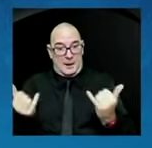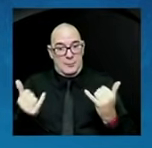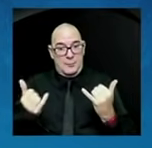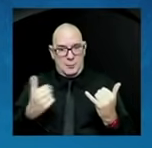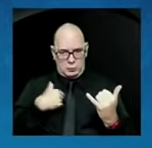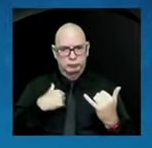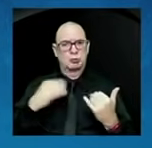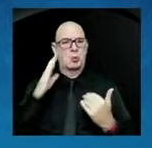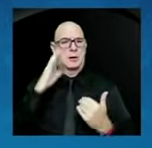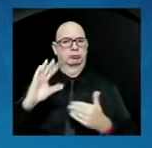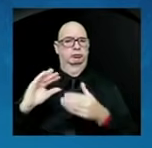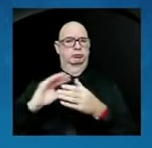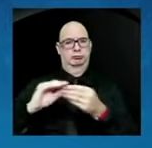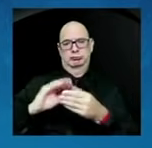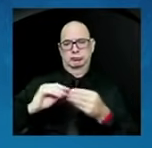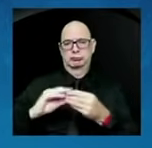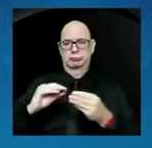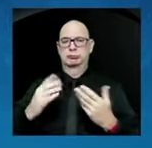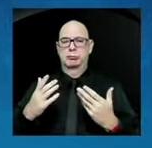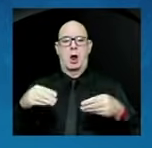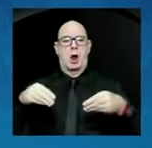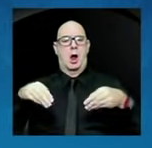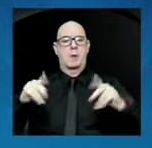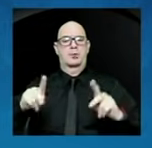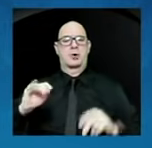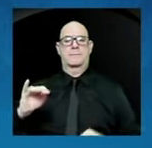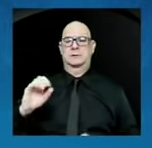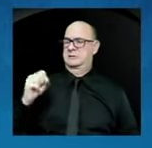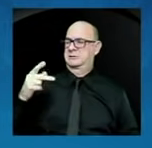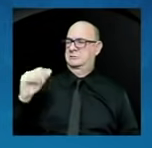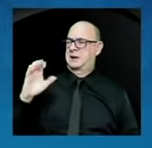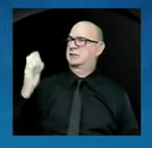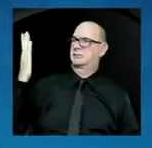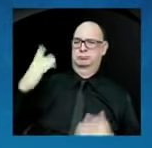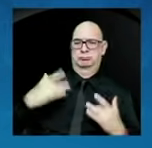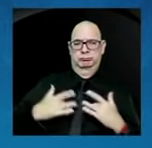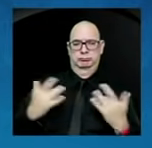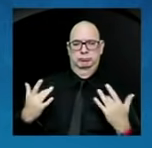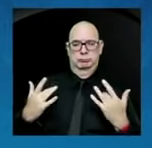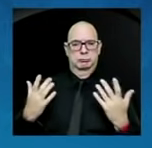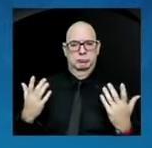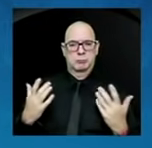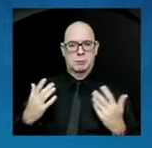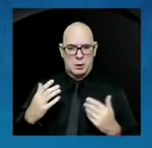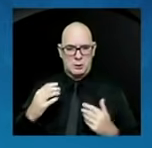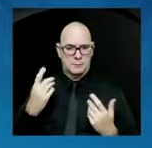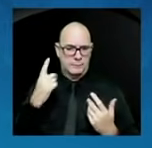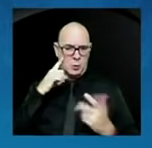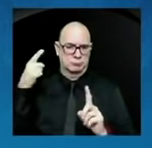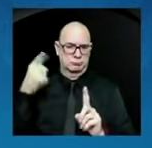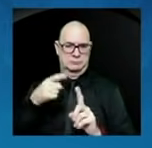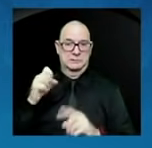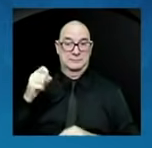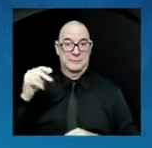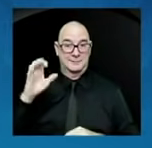BUT I AM GOING TO TALK TODAY